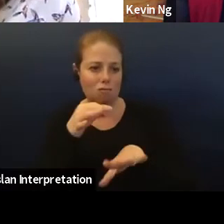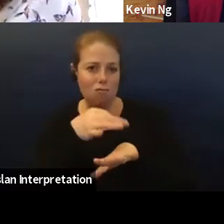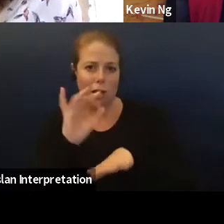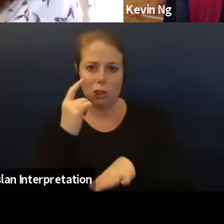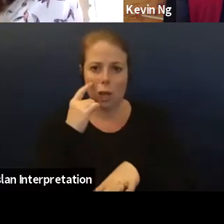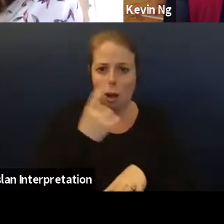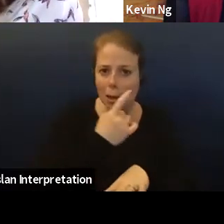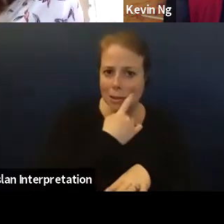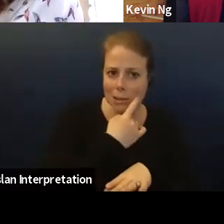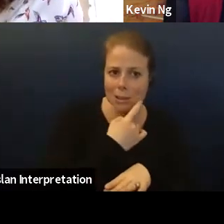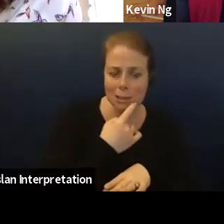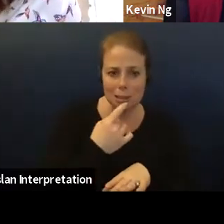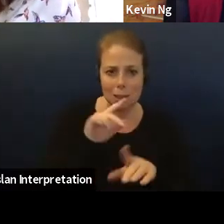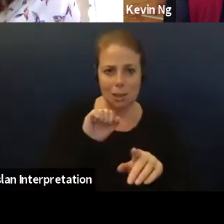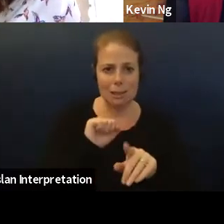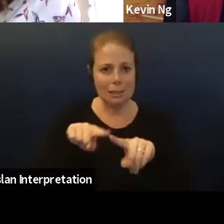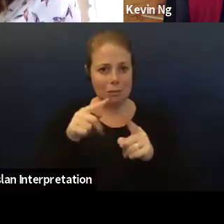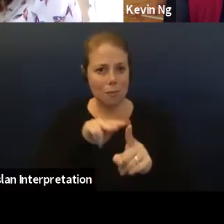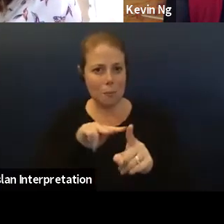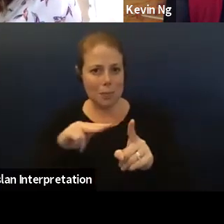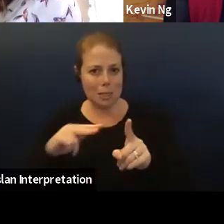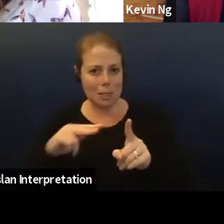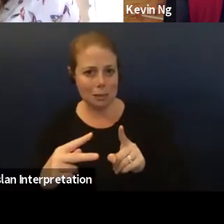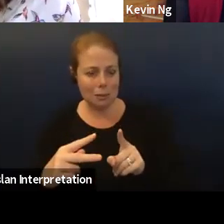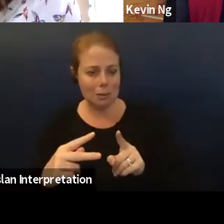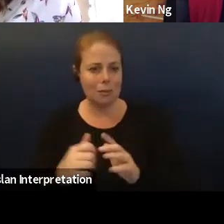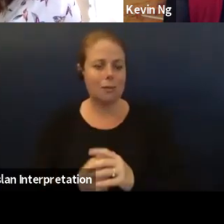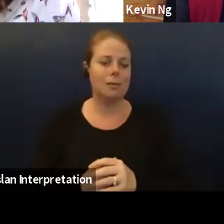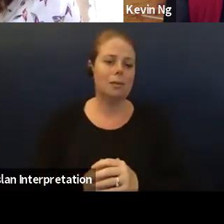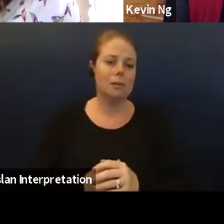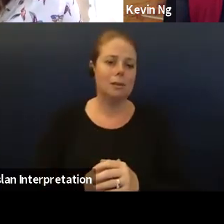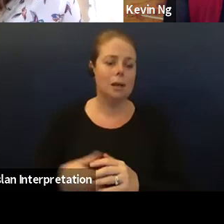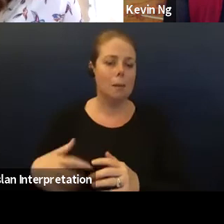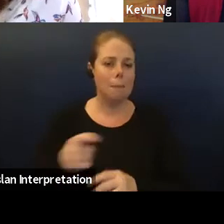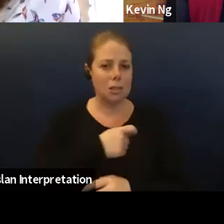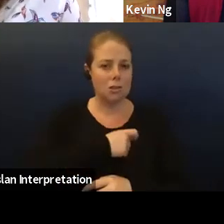I think you need to trust your inner vision and the location that you've come from